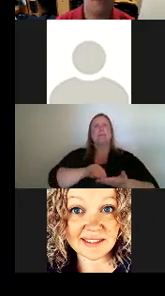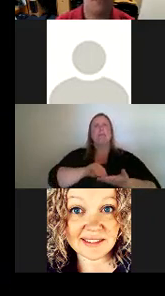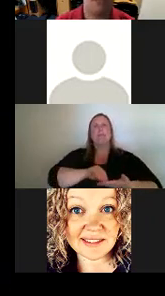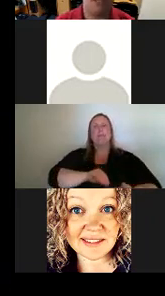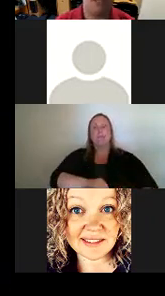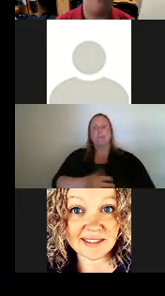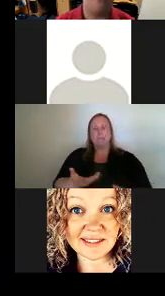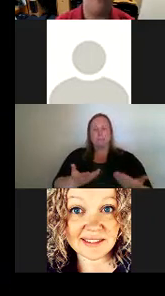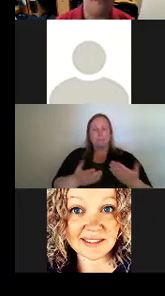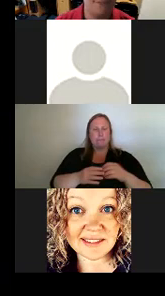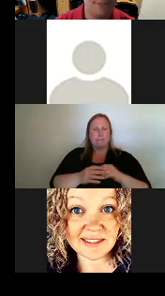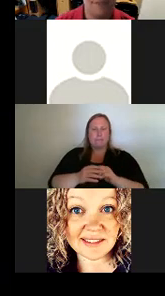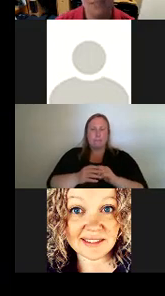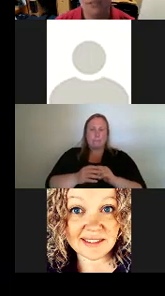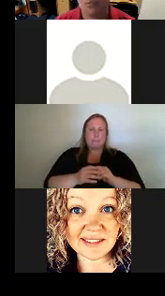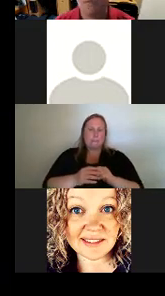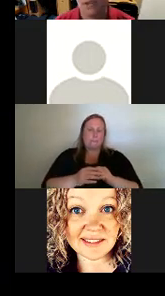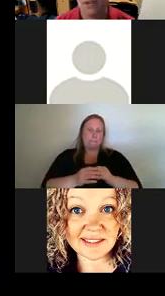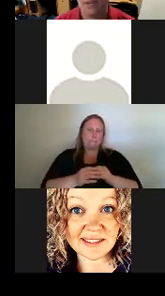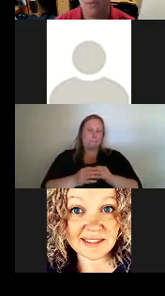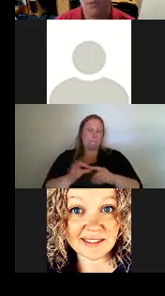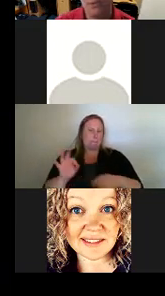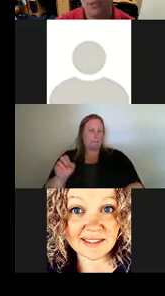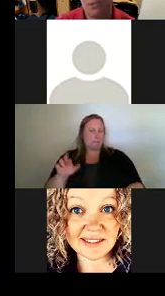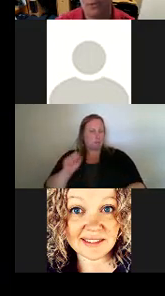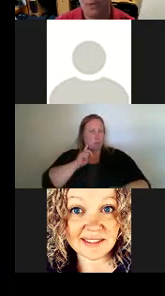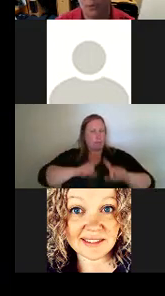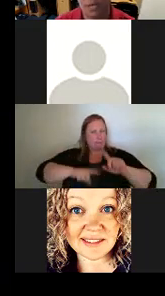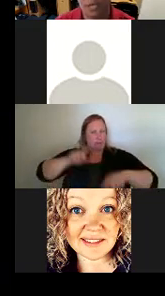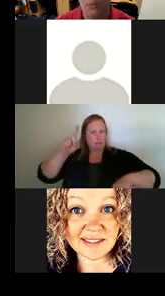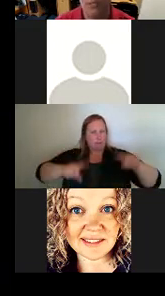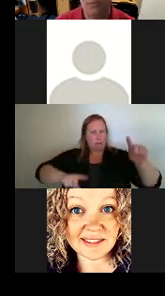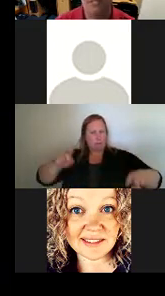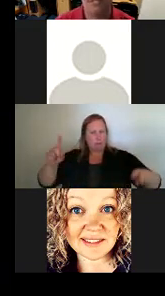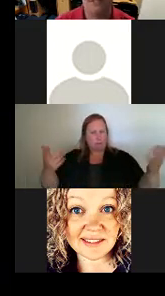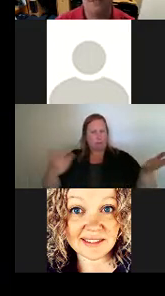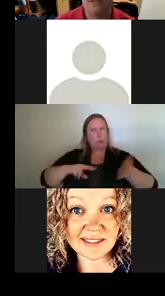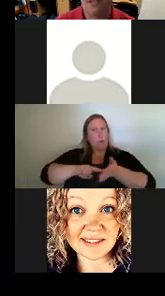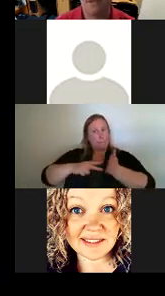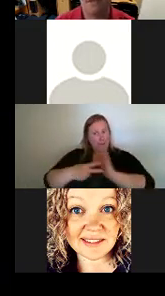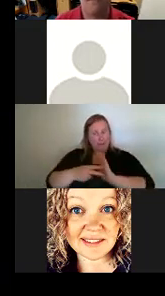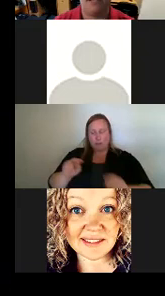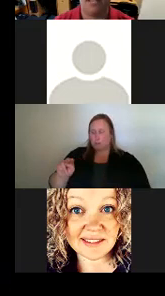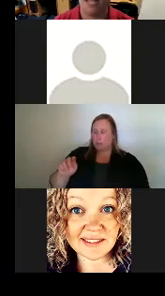BRAILLE NOTE TAKERS THE FEATURES WILL VARY, BUT WHEN WE USE THE TERM "NOTETAKER" WE ARE TALKING ABOUT A DEVICE AT